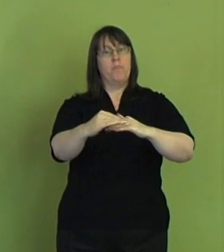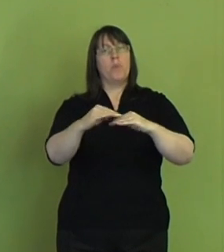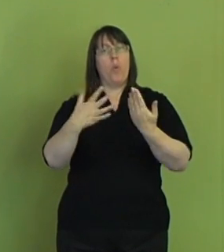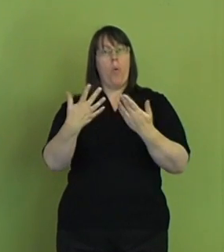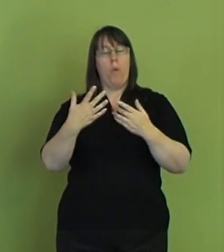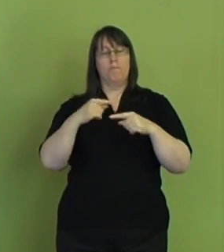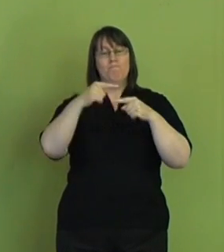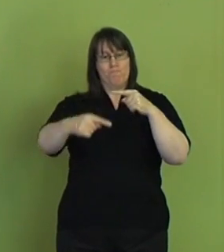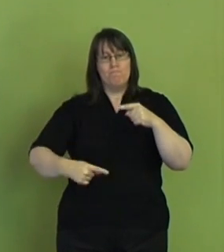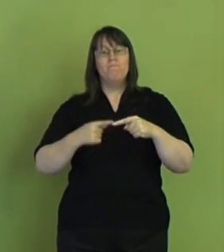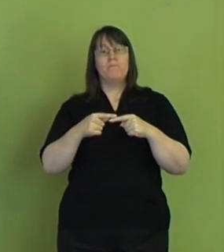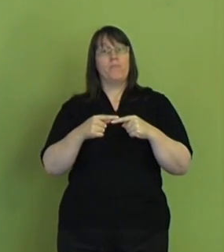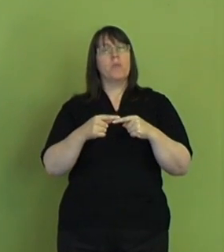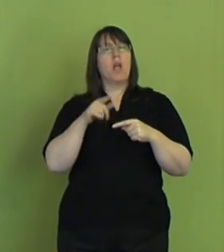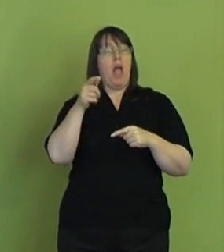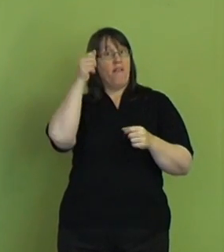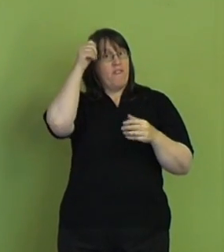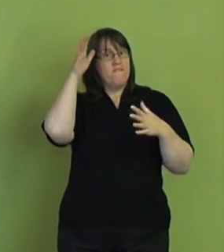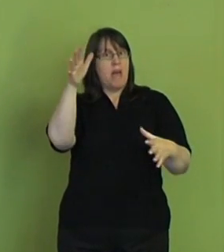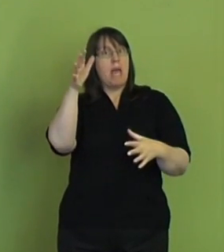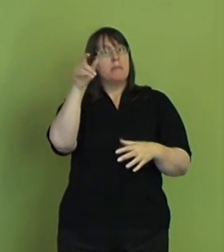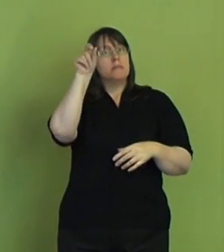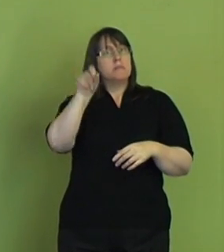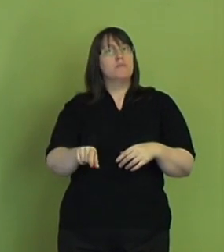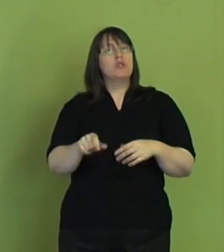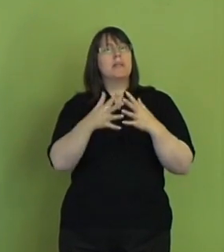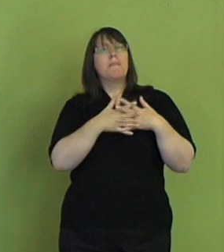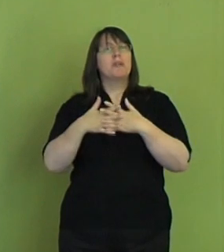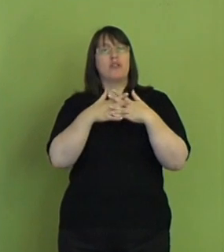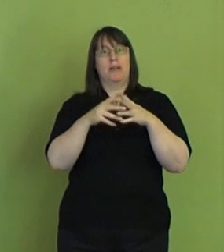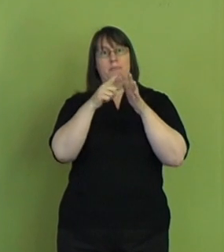A common and very well-known theorist is Elisabeth Kübler-Ross